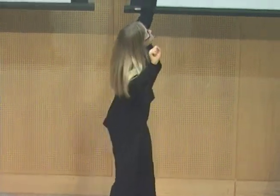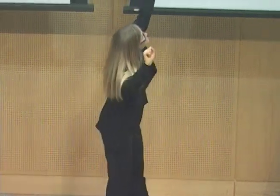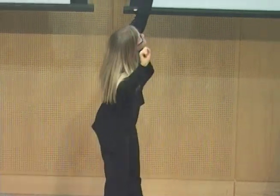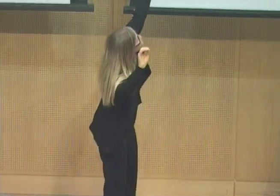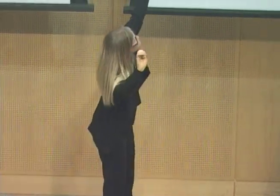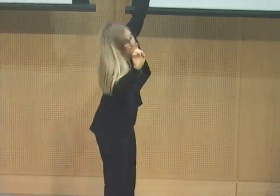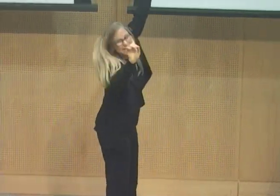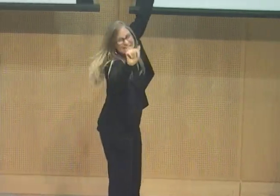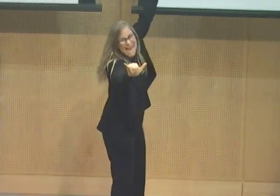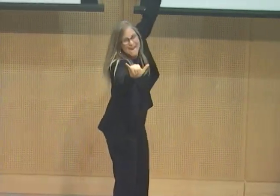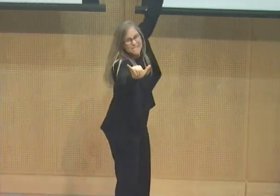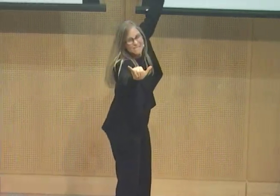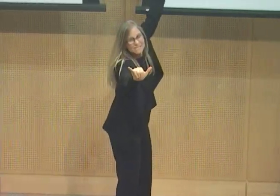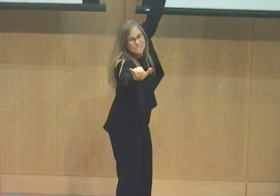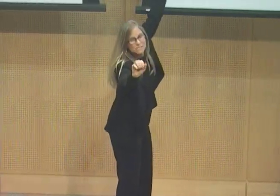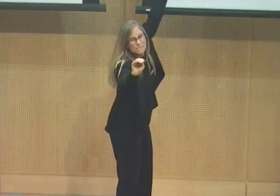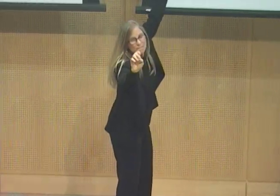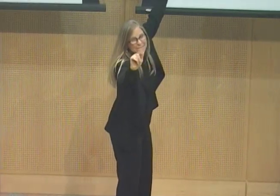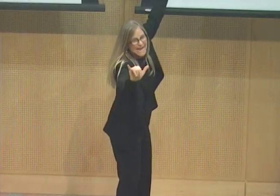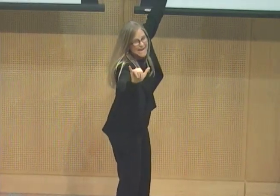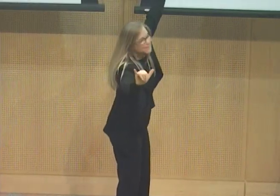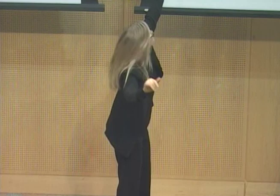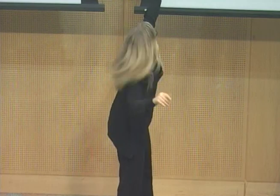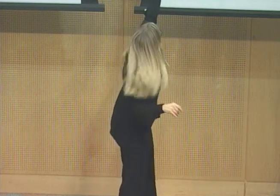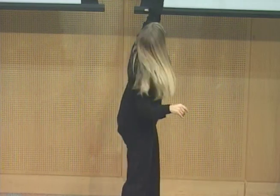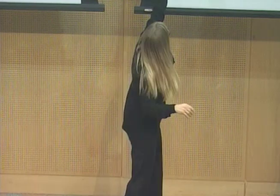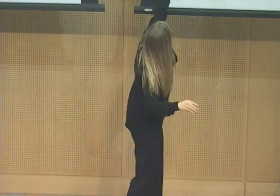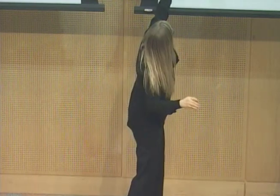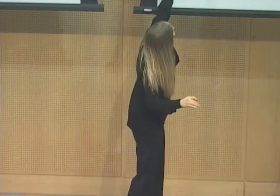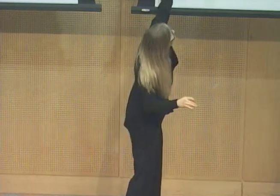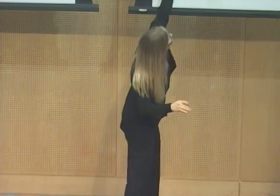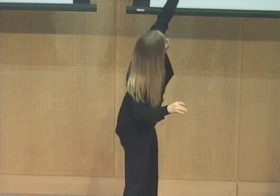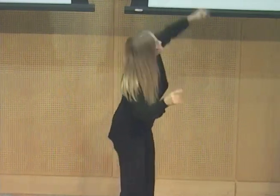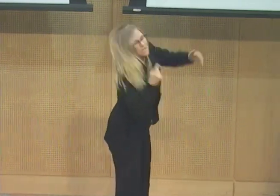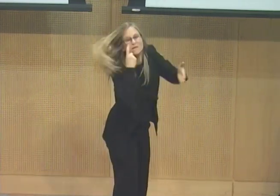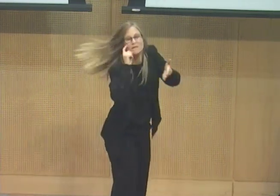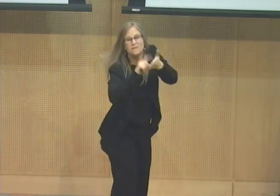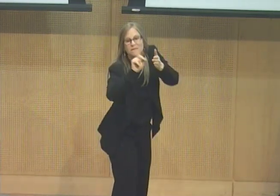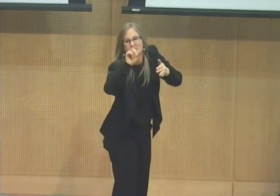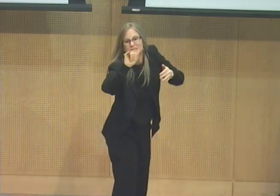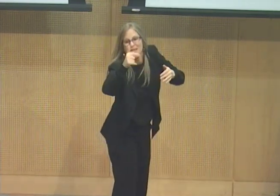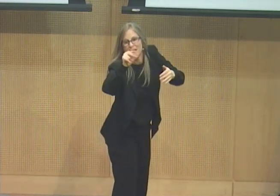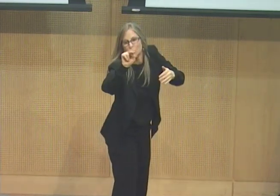"It's a Hard Knock Life," her favorite tune "from the musical "Annie," and someday she hopes